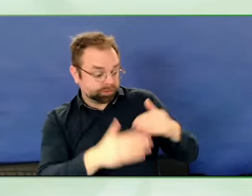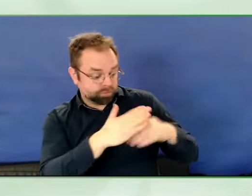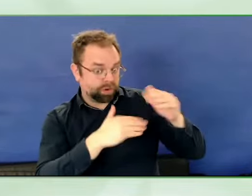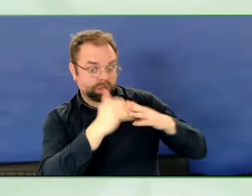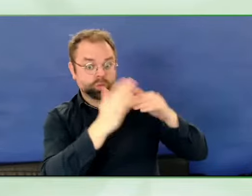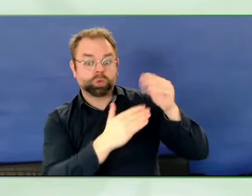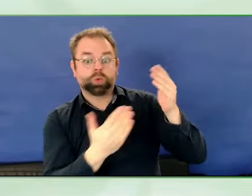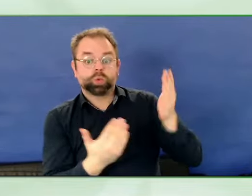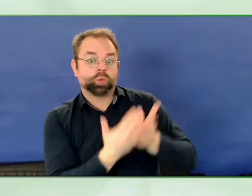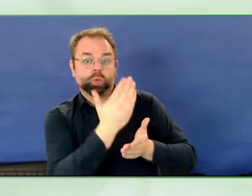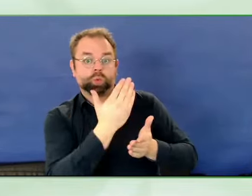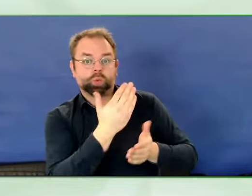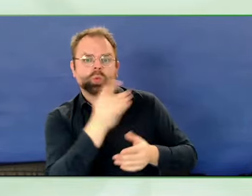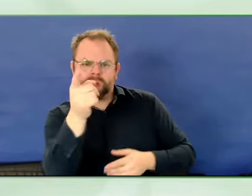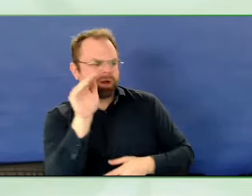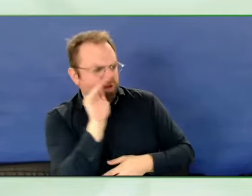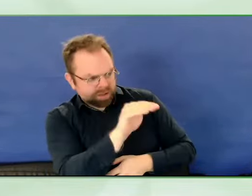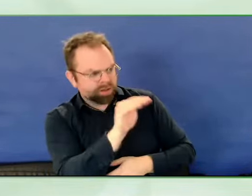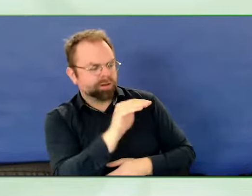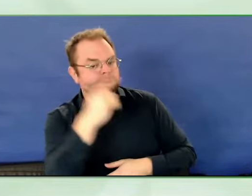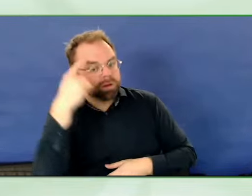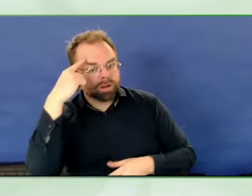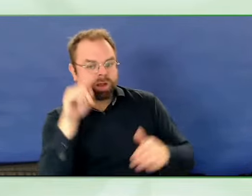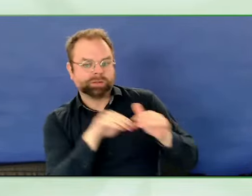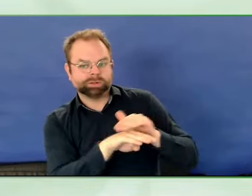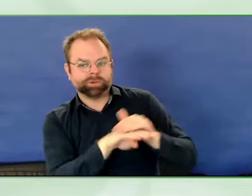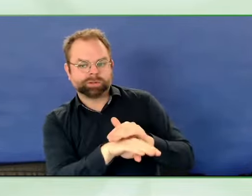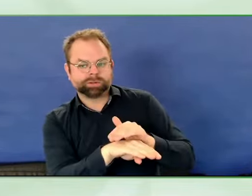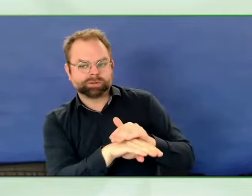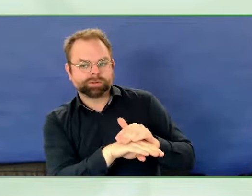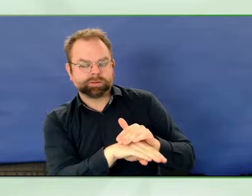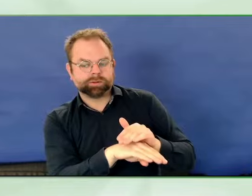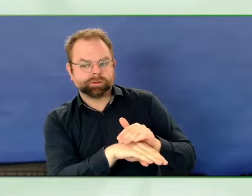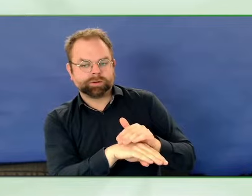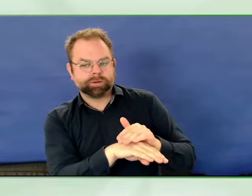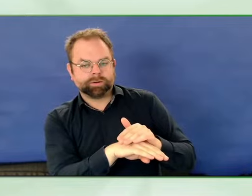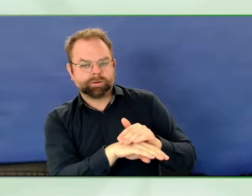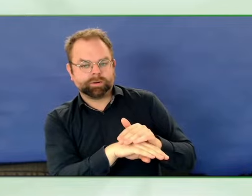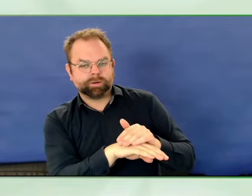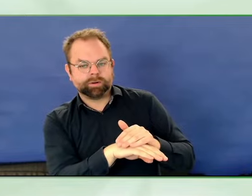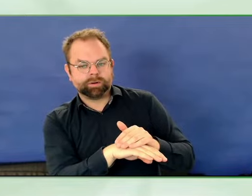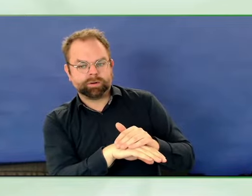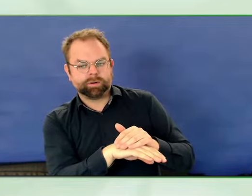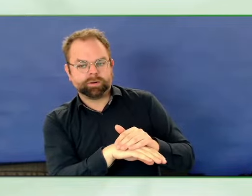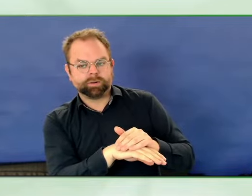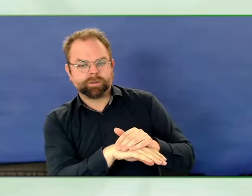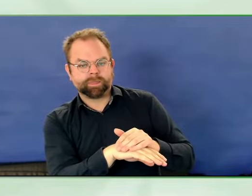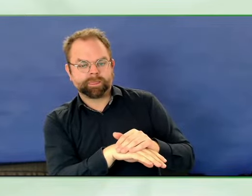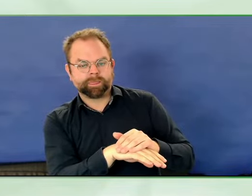Your enthusiasm just comes through and I love it. That is why I said there is a lot of fire here.